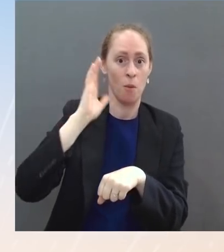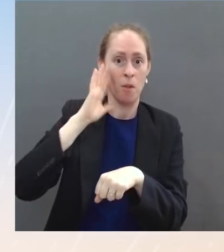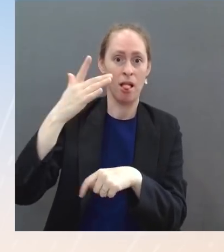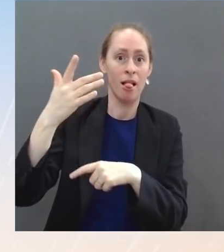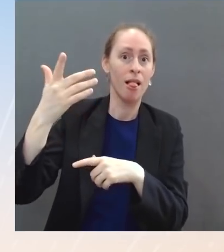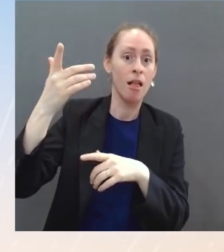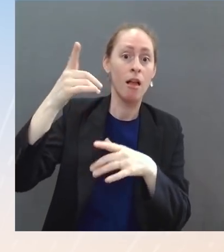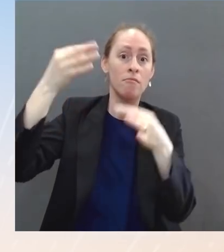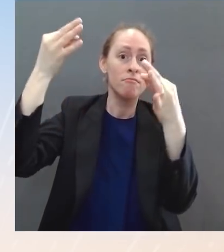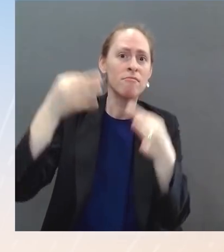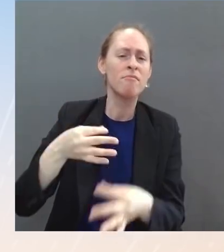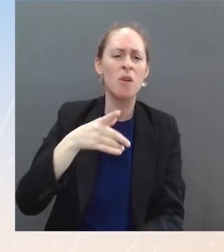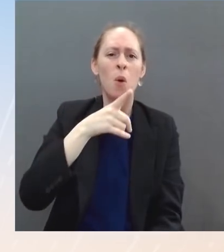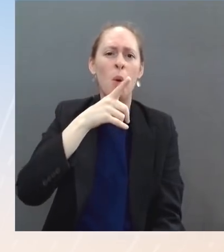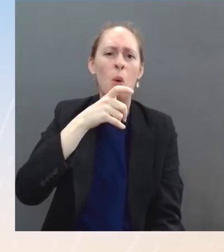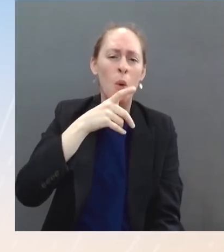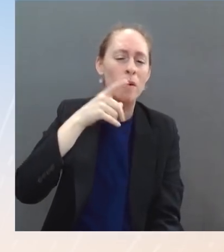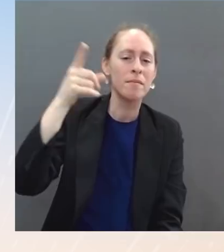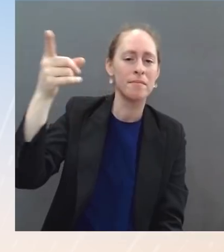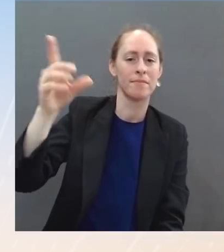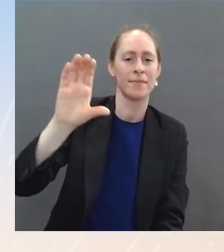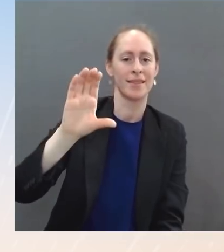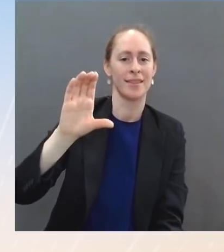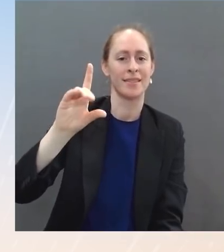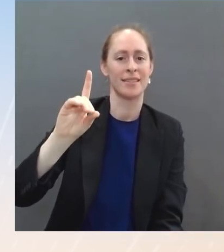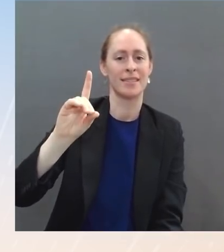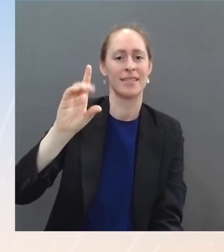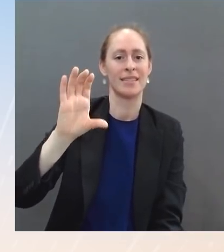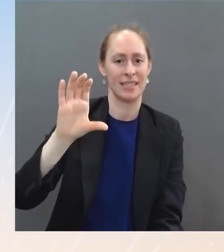and this is why we have the implementation period over the next several weeks --